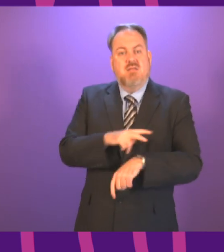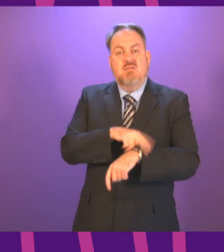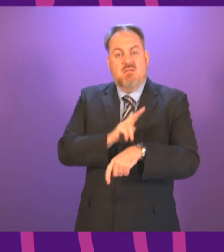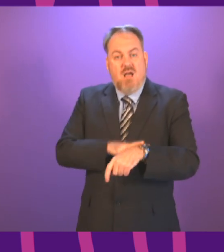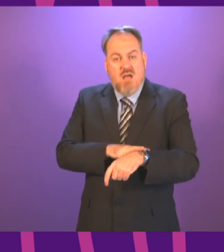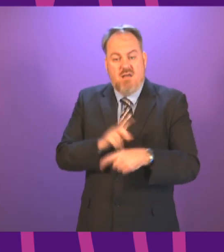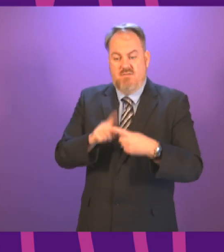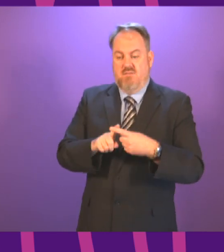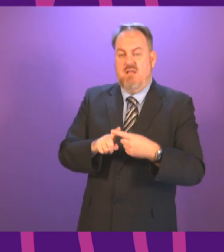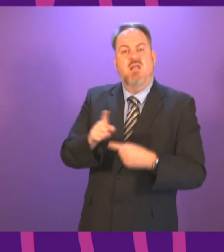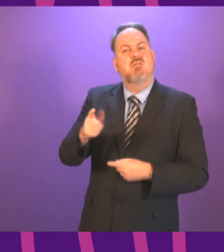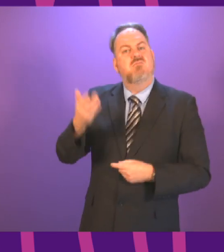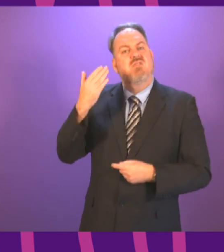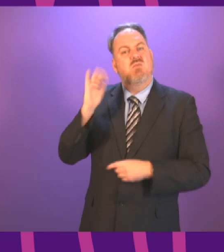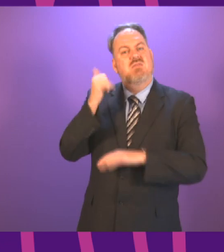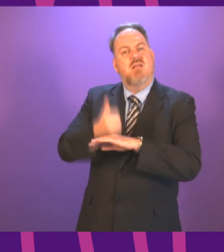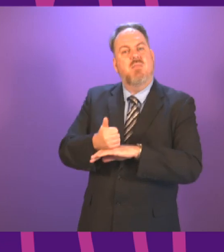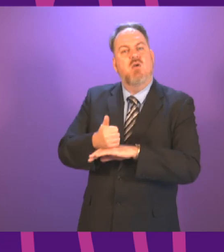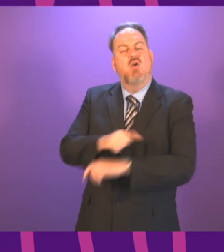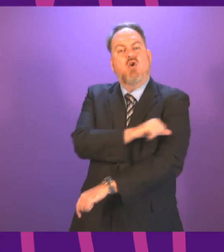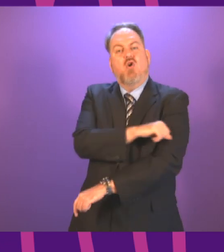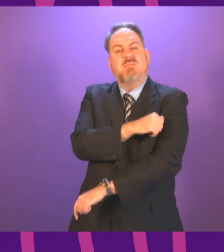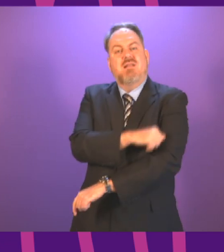staff. Last week, the Scottish Government rightly reinstated regular testing of hospital